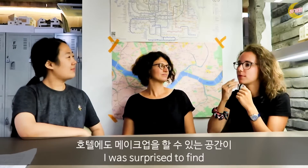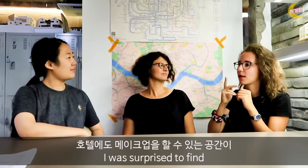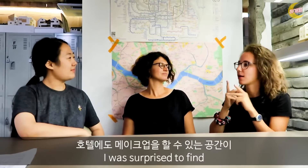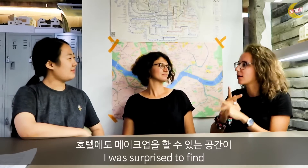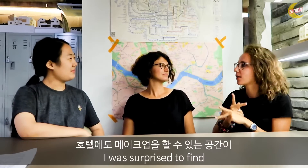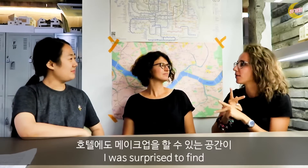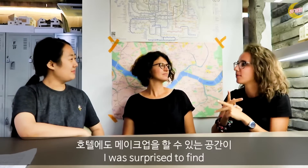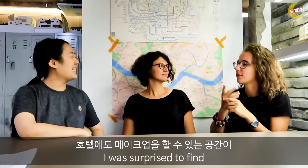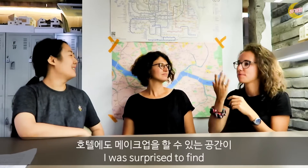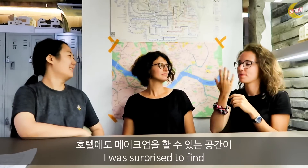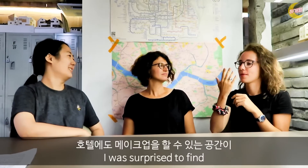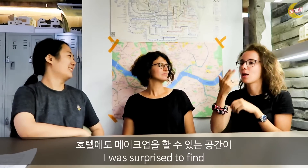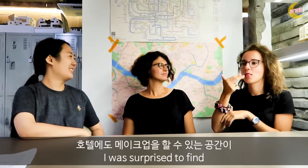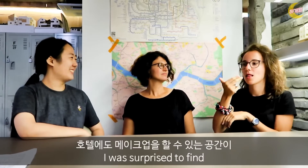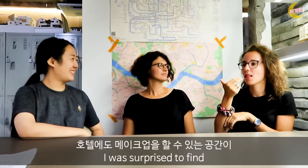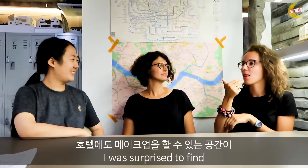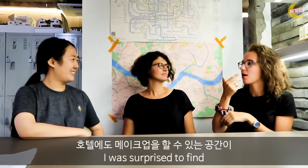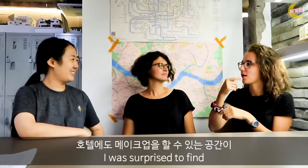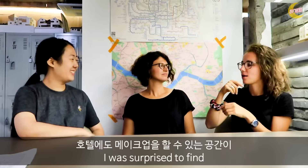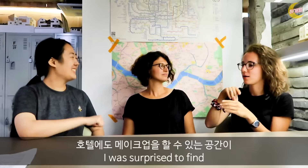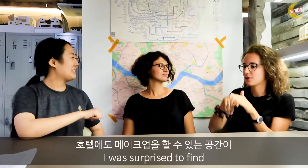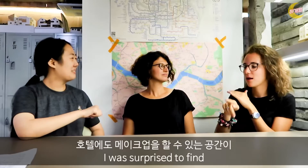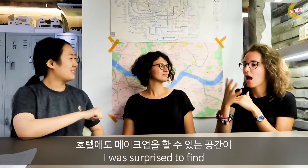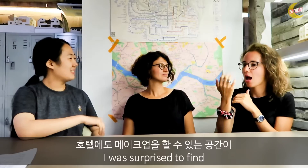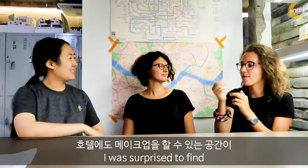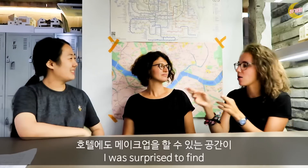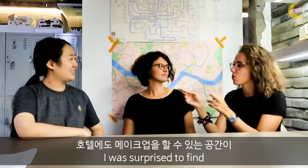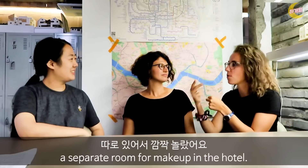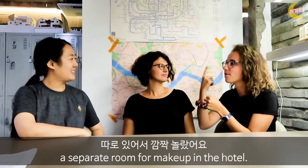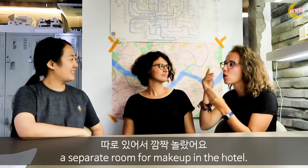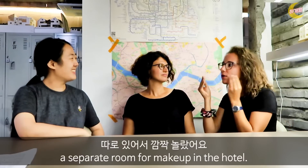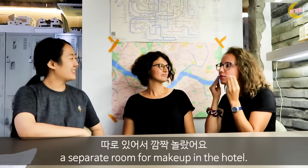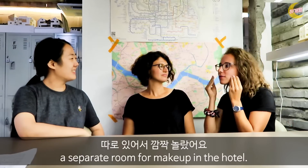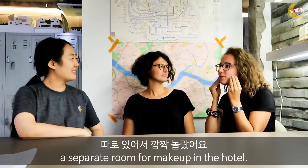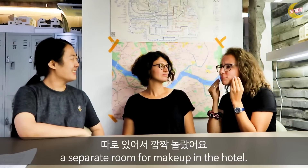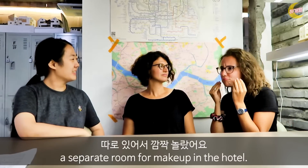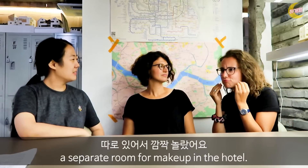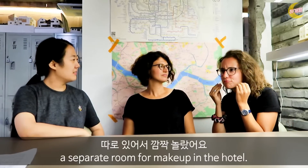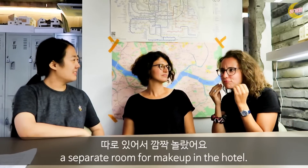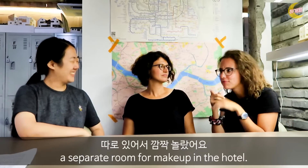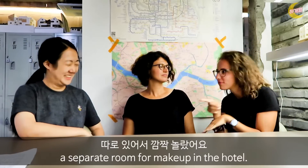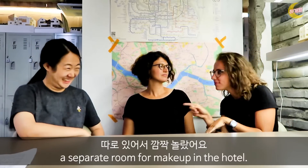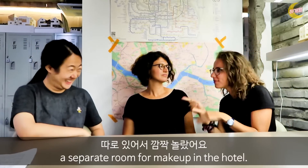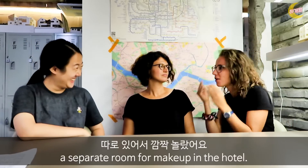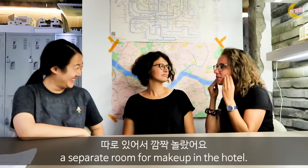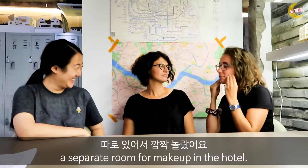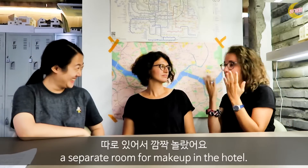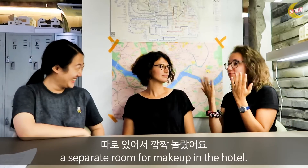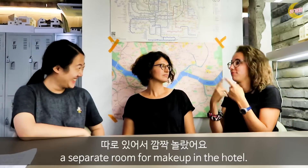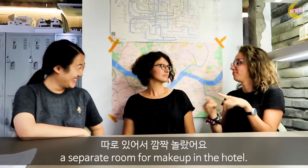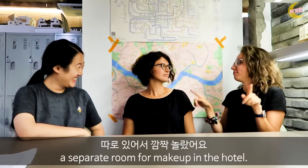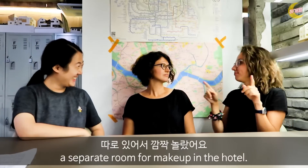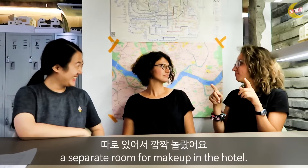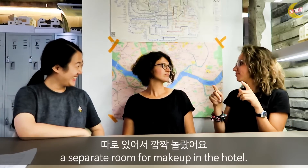I was surprised to find a separate room for makeup in the hotel.